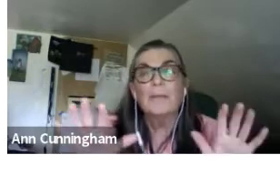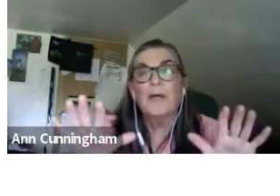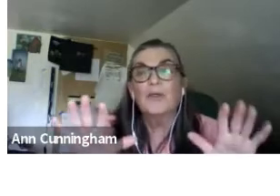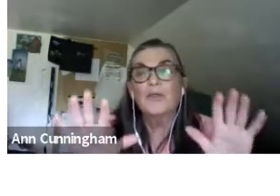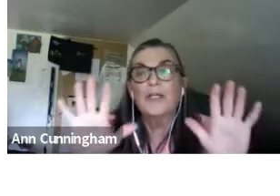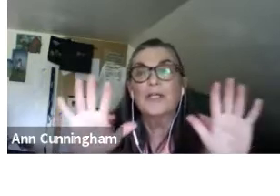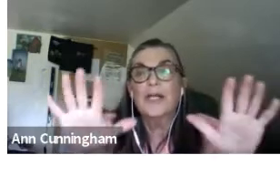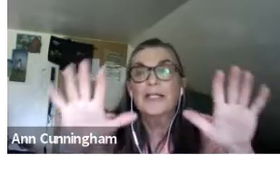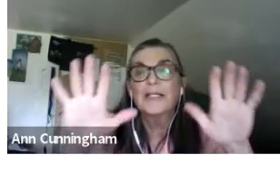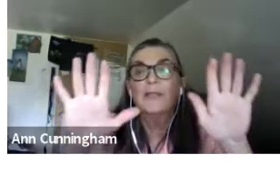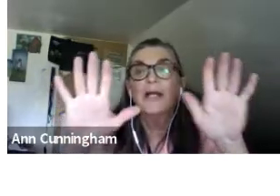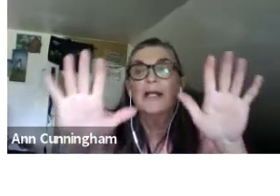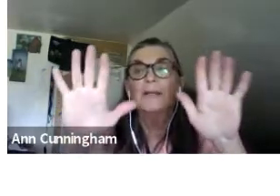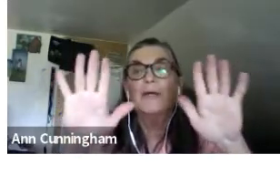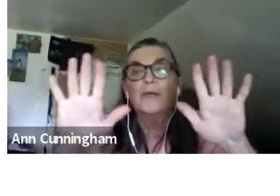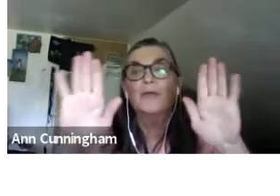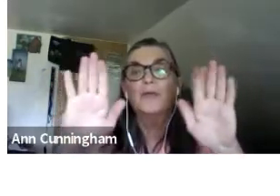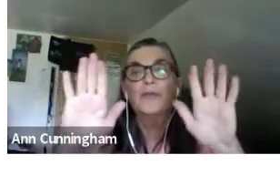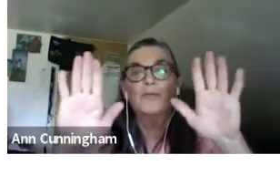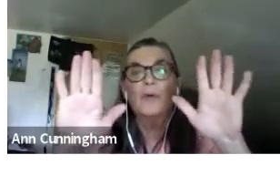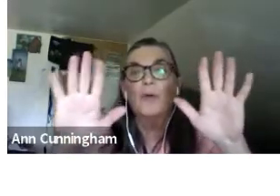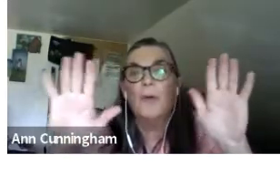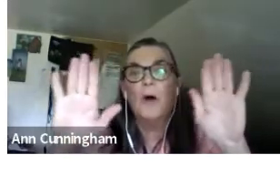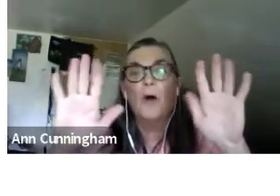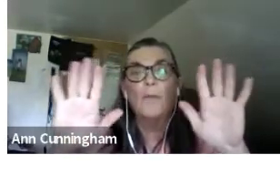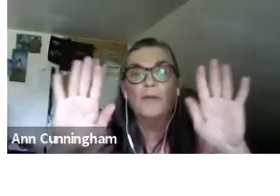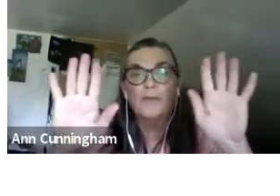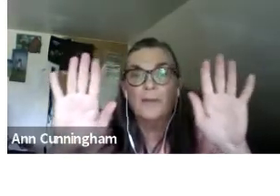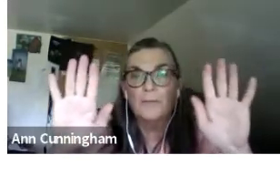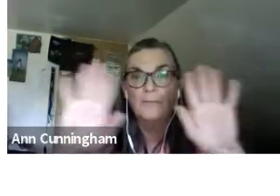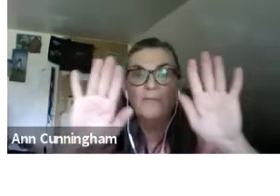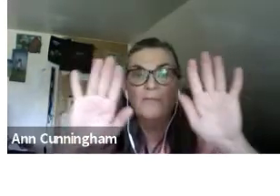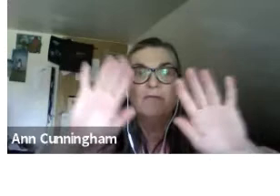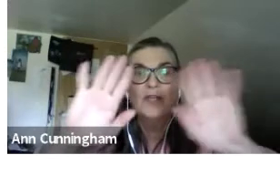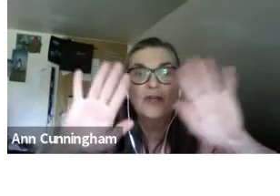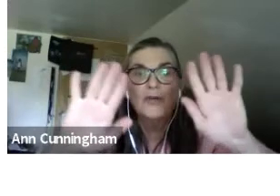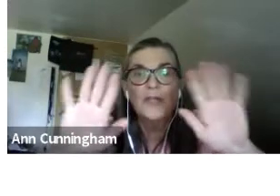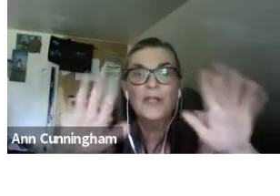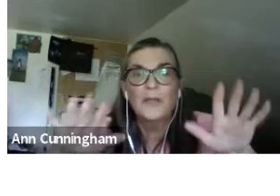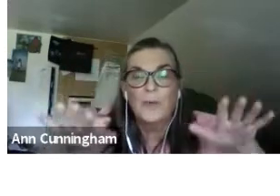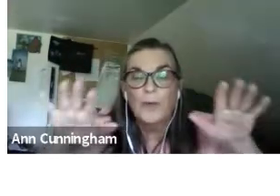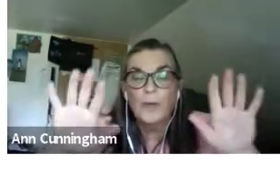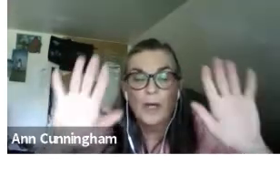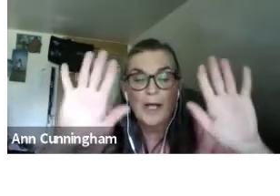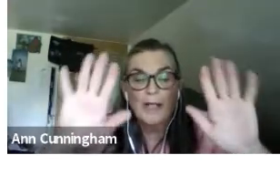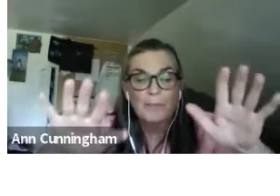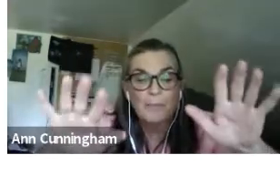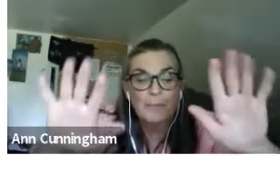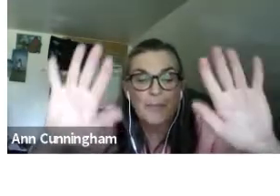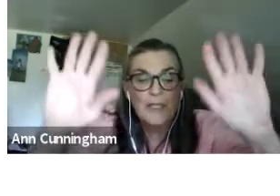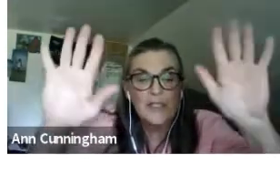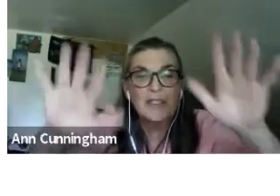using your hands, I'm talking about using your whole palm and fingers on the piece. So